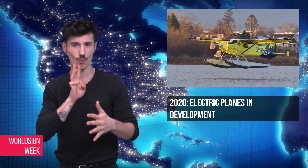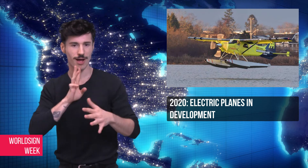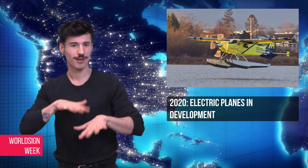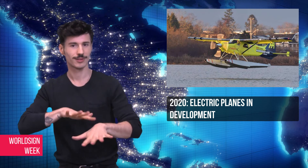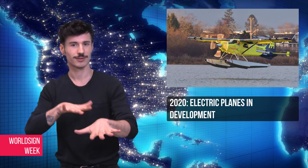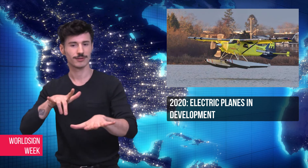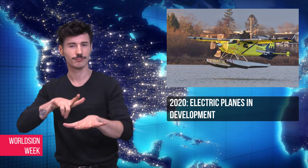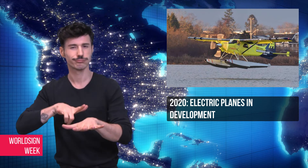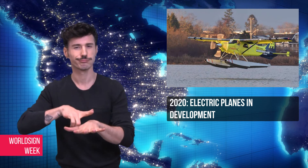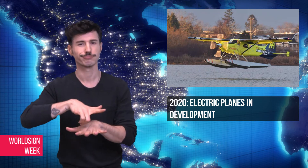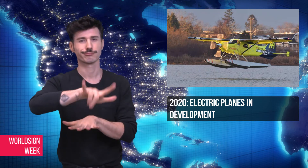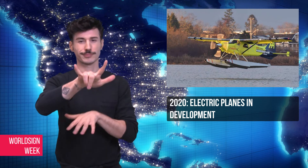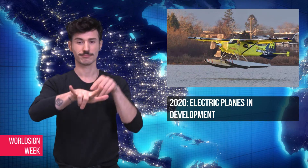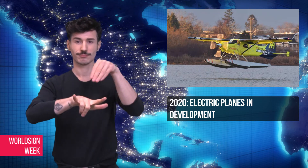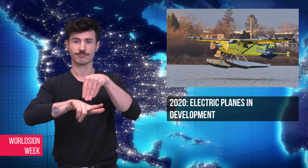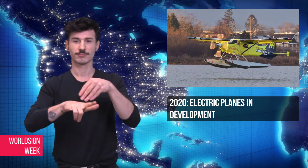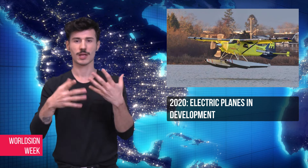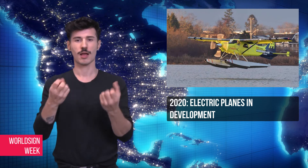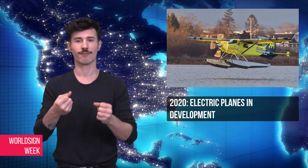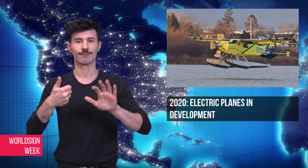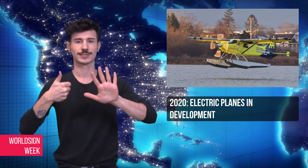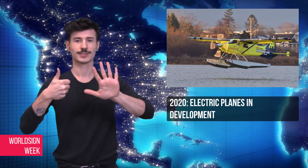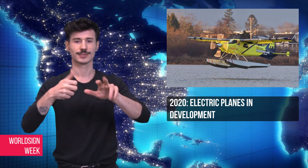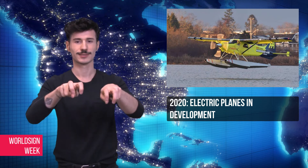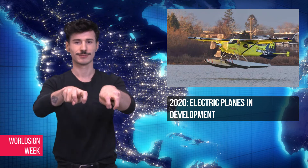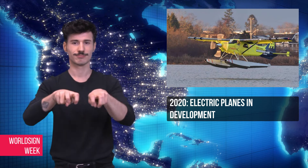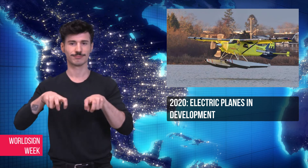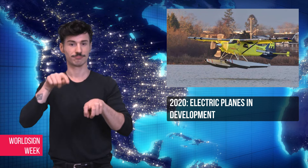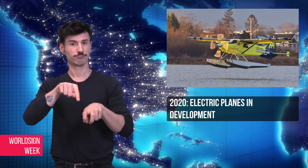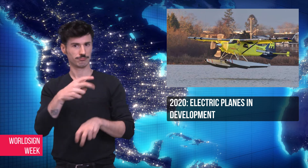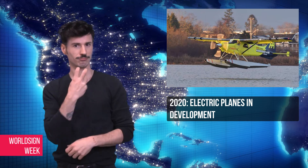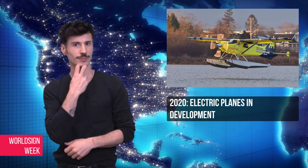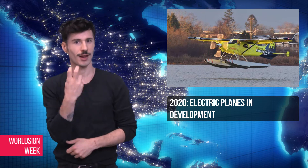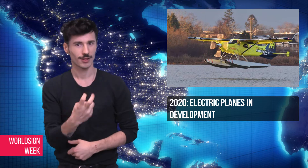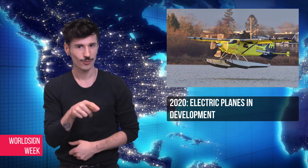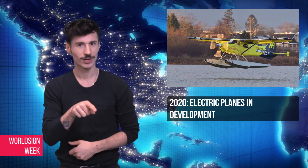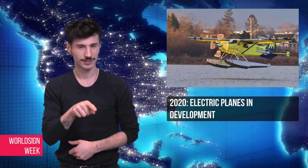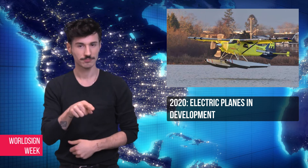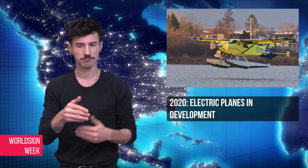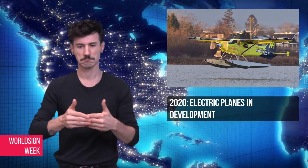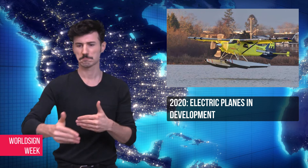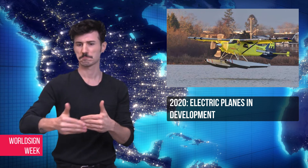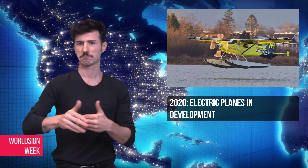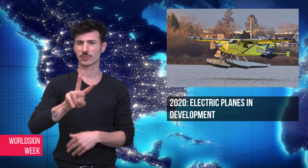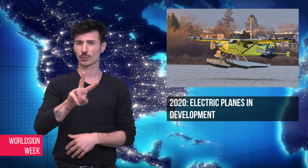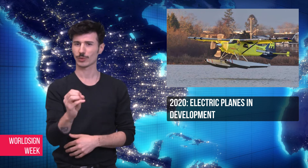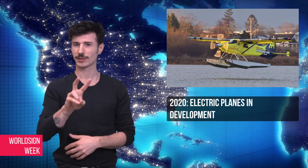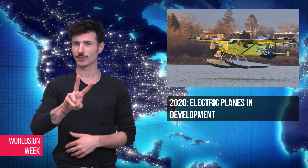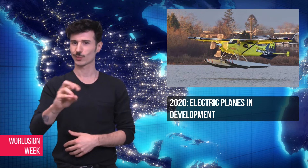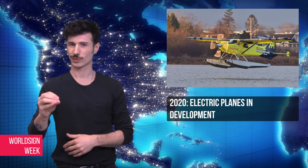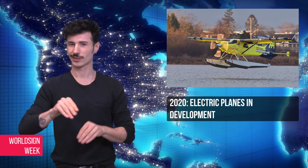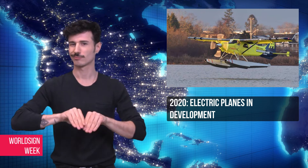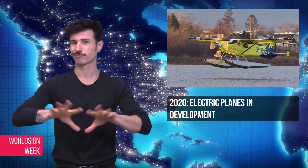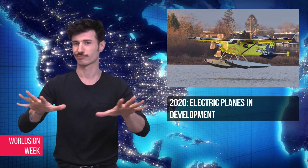we will see an electric seaplane with six seats come out in 2020.